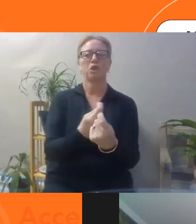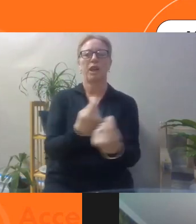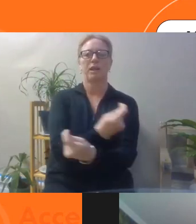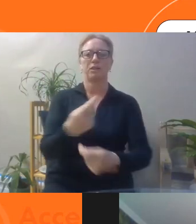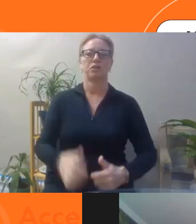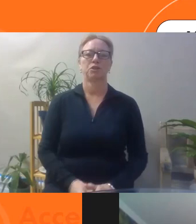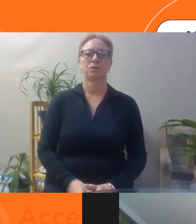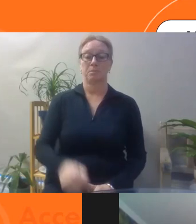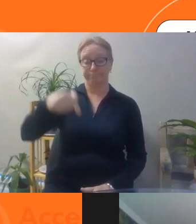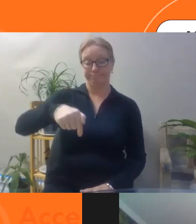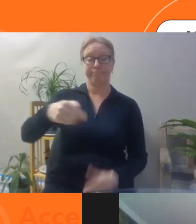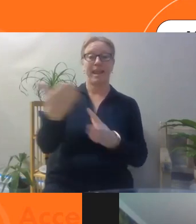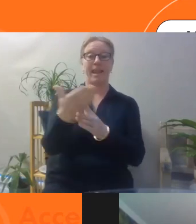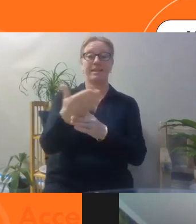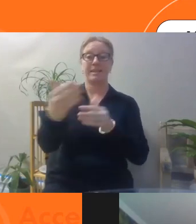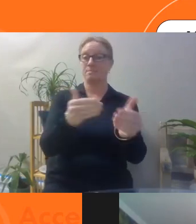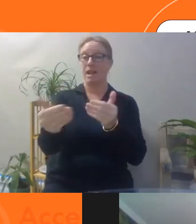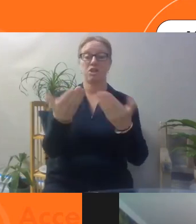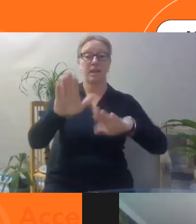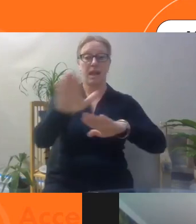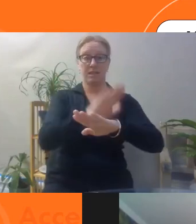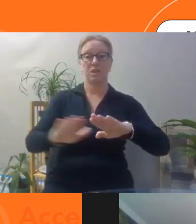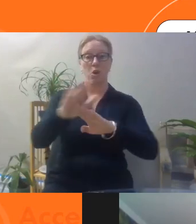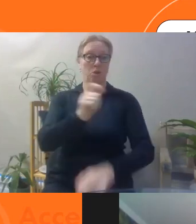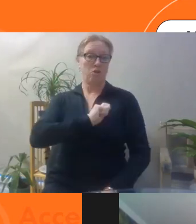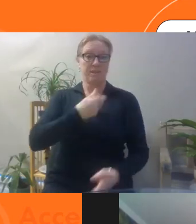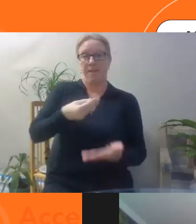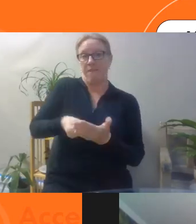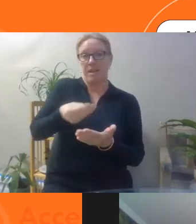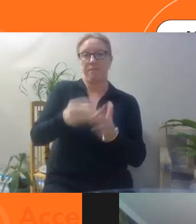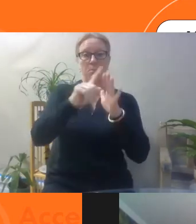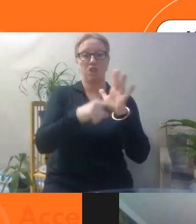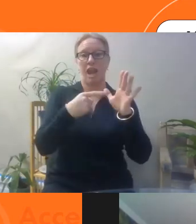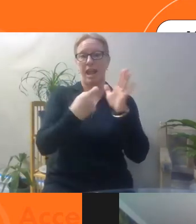by Access Matters Aotearoa Trust with funding from JR McKenzie Trust